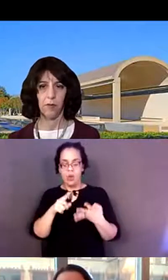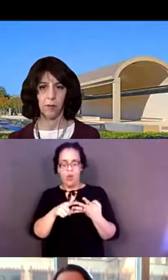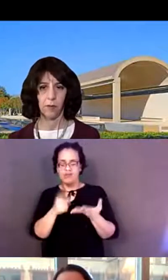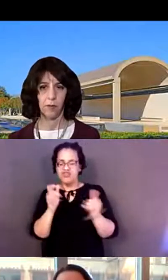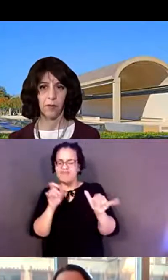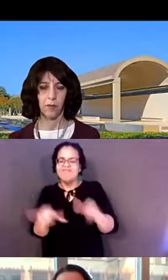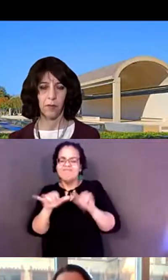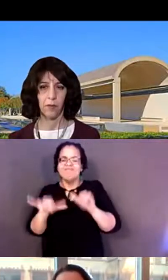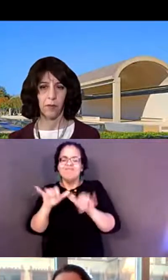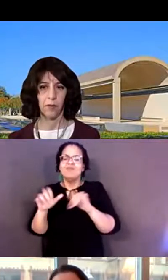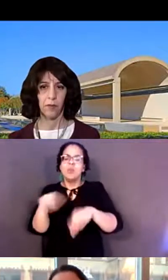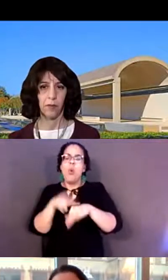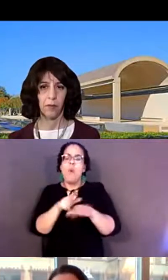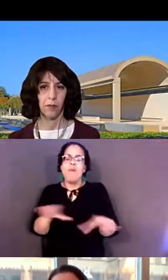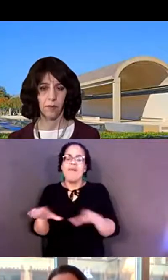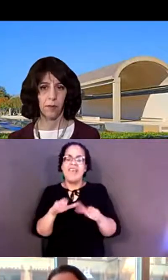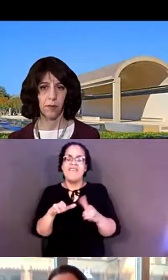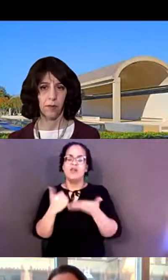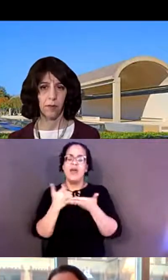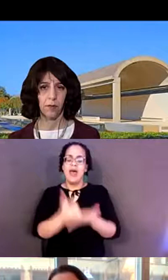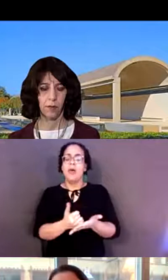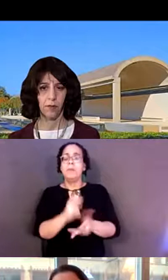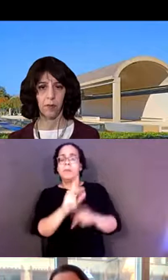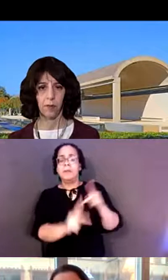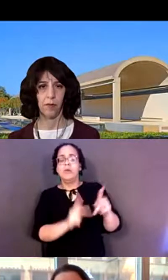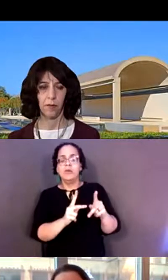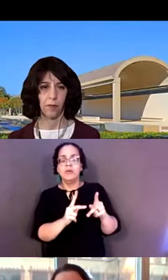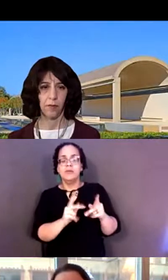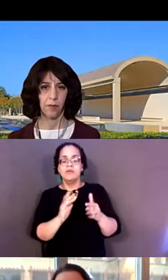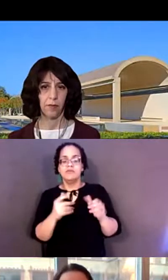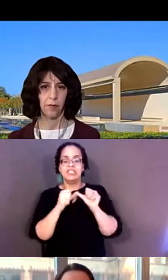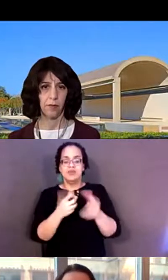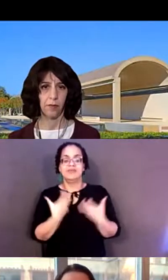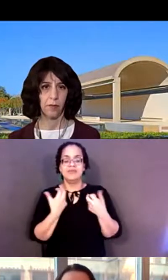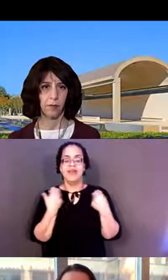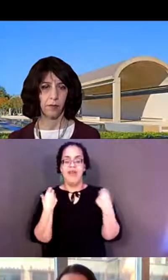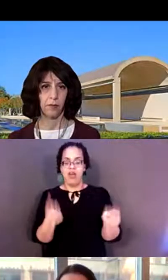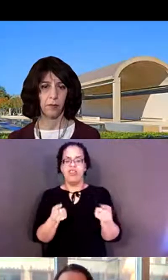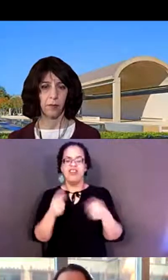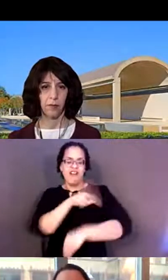to stay healthy and safe while they're in a hospital setting.